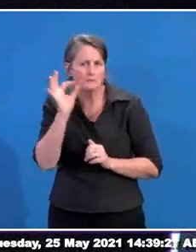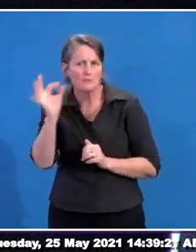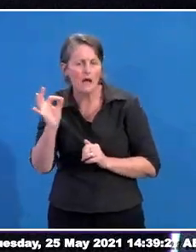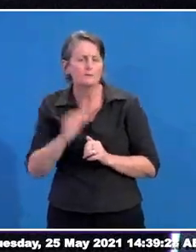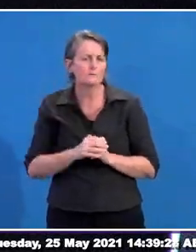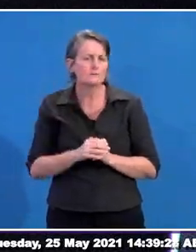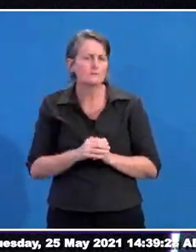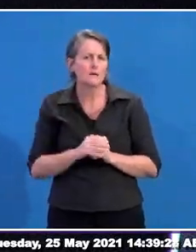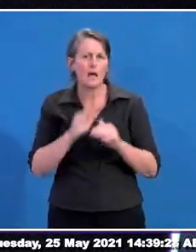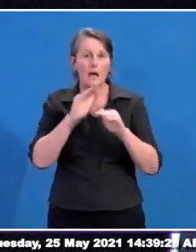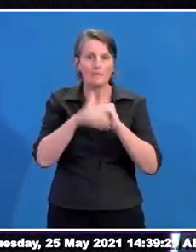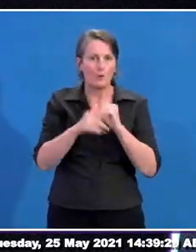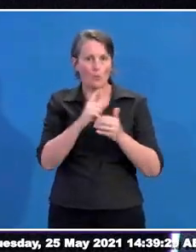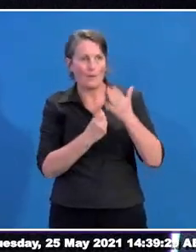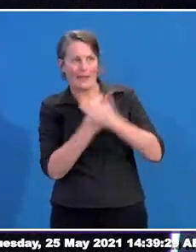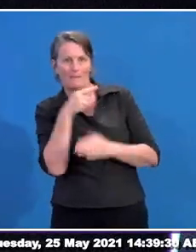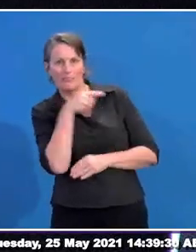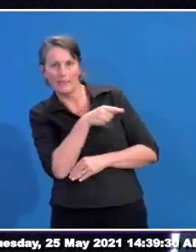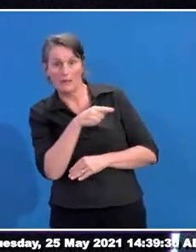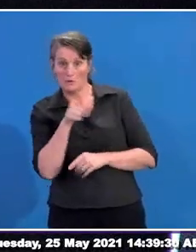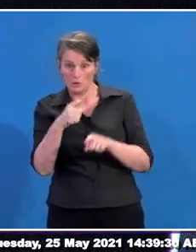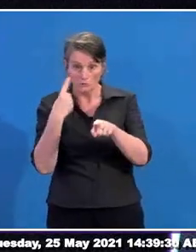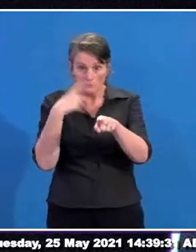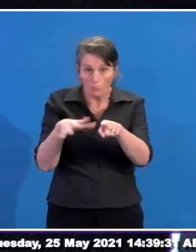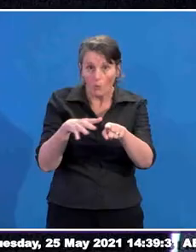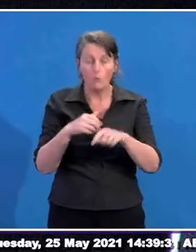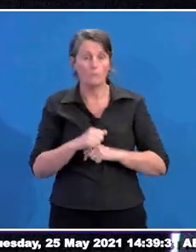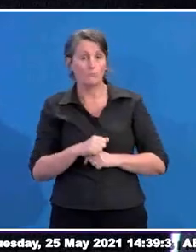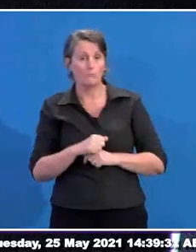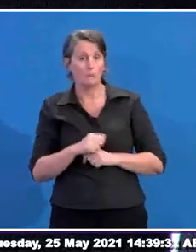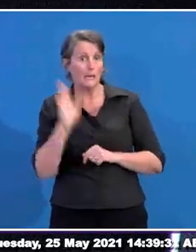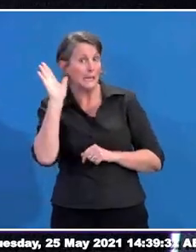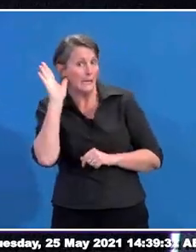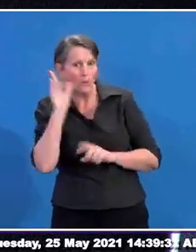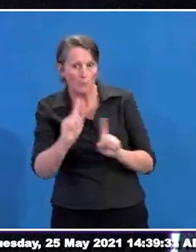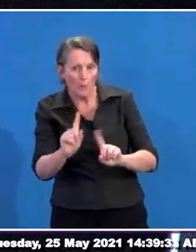them about the event, did they see it, did they hear it, where were they, et cetera.